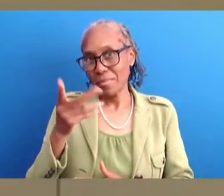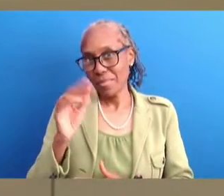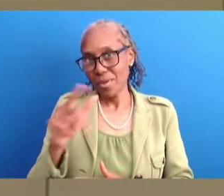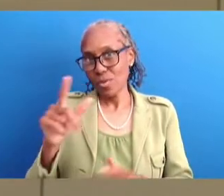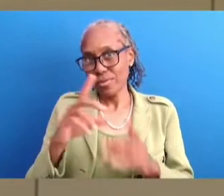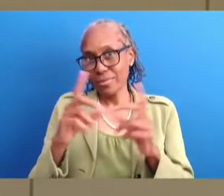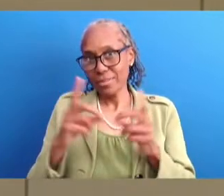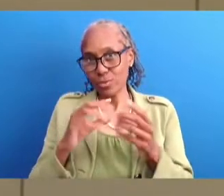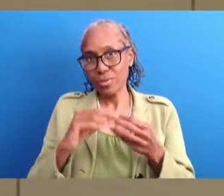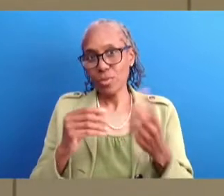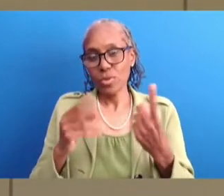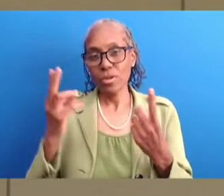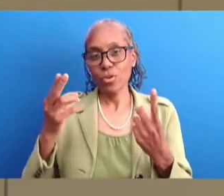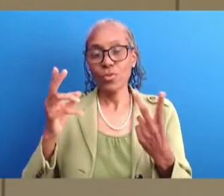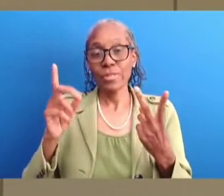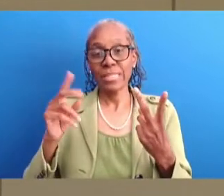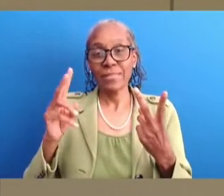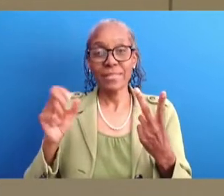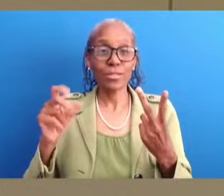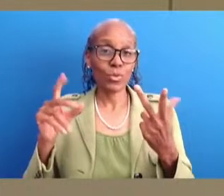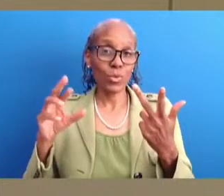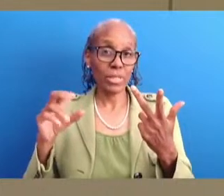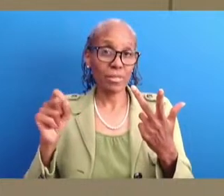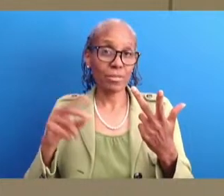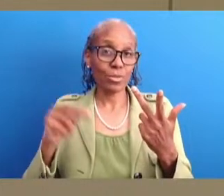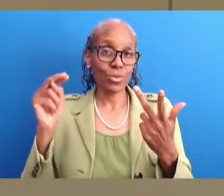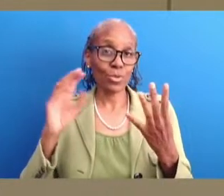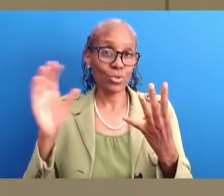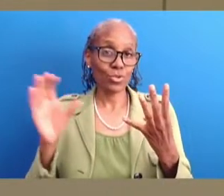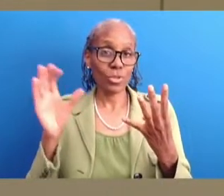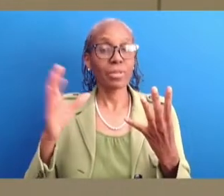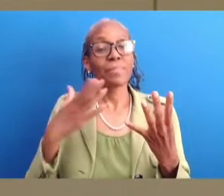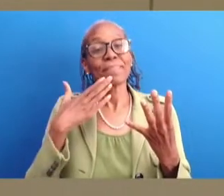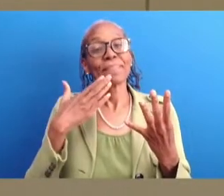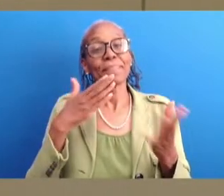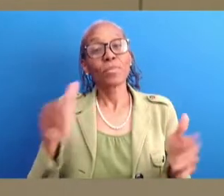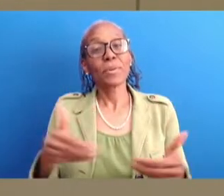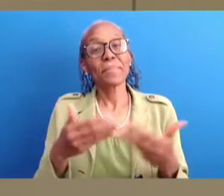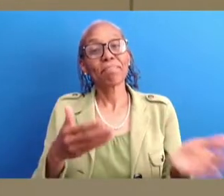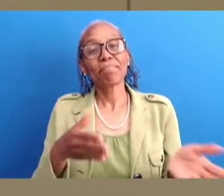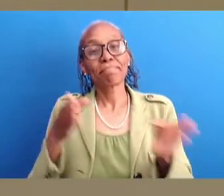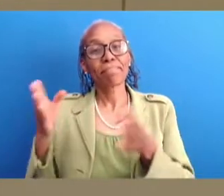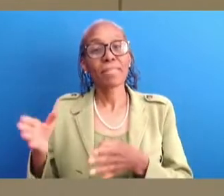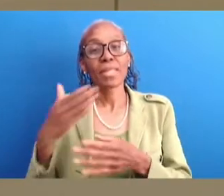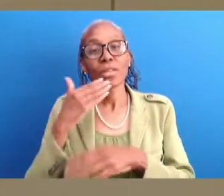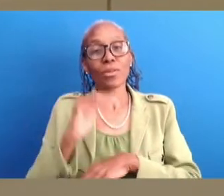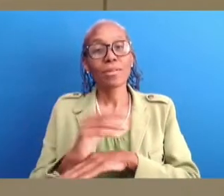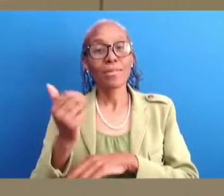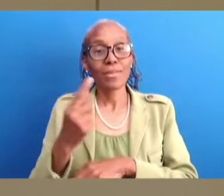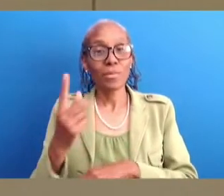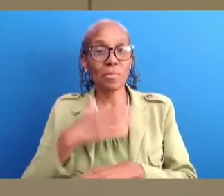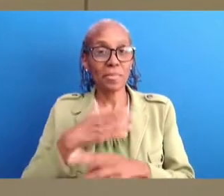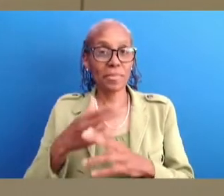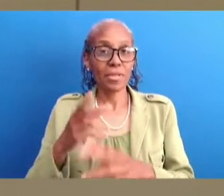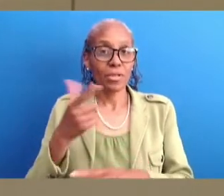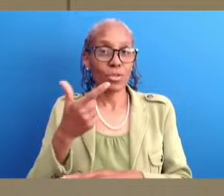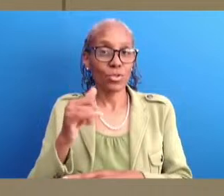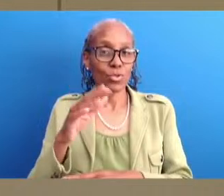COUNTY COMMISSIONER ELAINE POWELL, I REPRESENT DISTRICT 1,